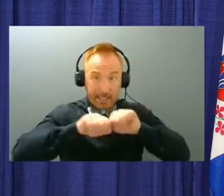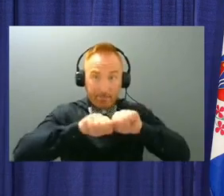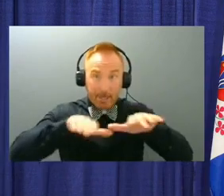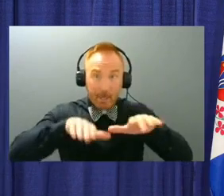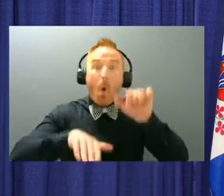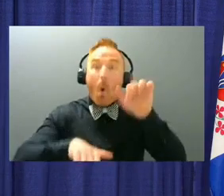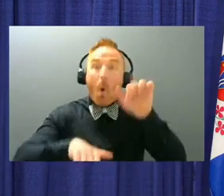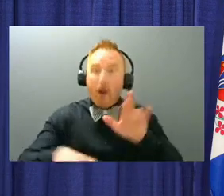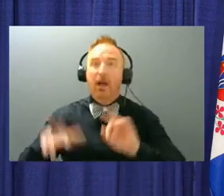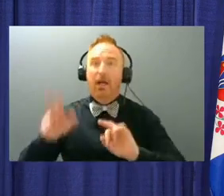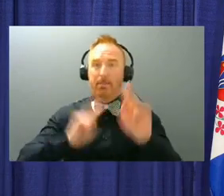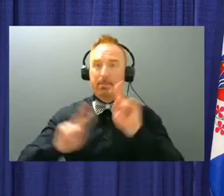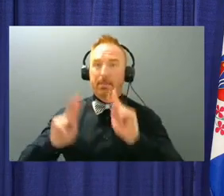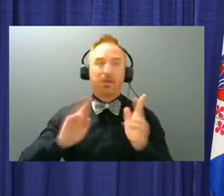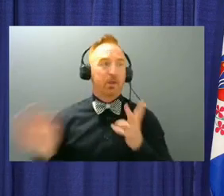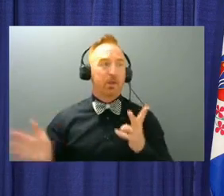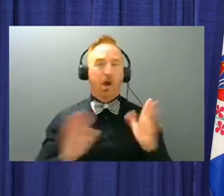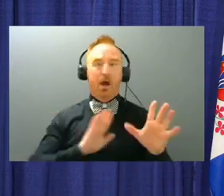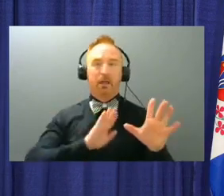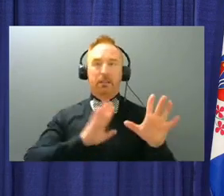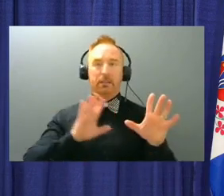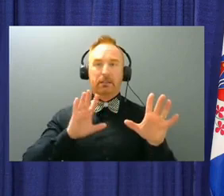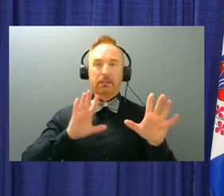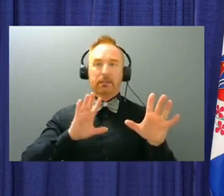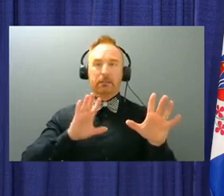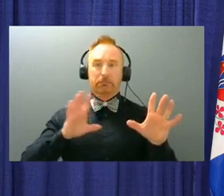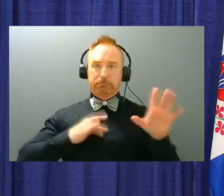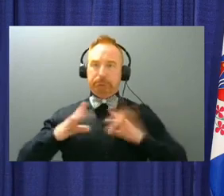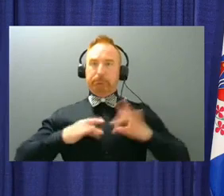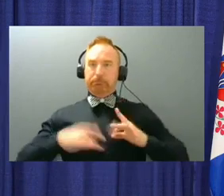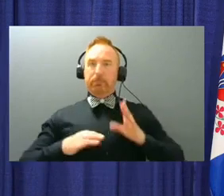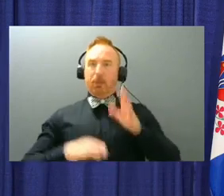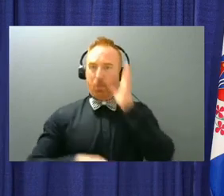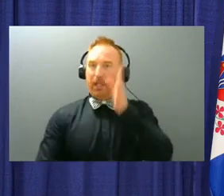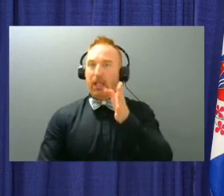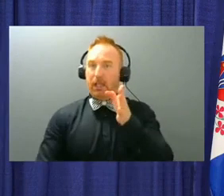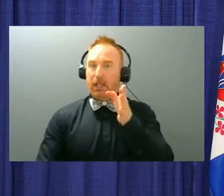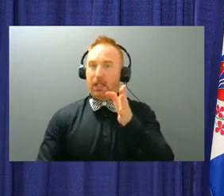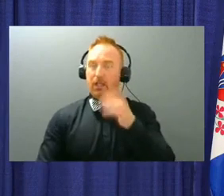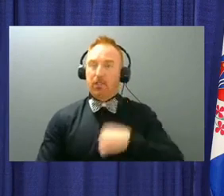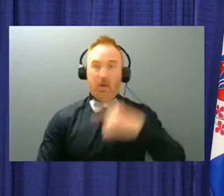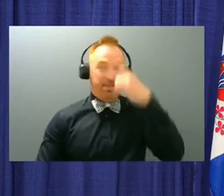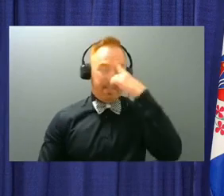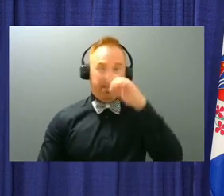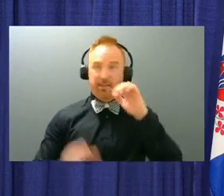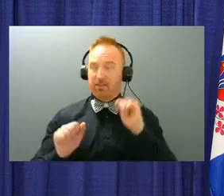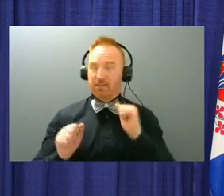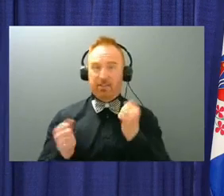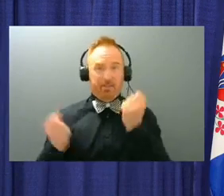who may be more or less susceptible. There are many factors that can lead to one event leading to